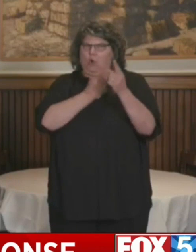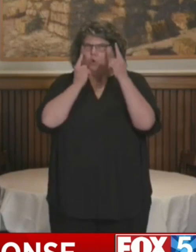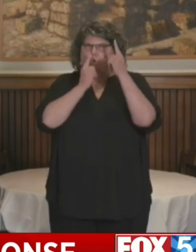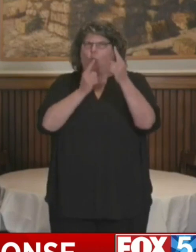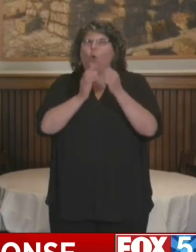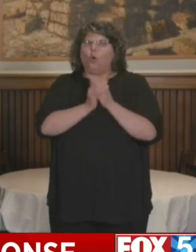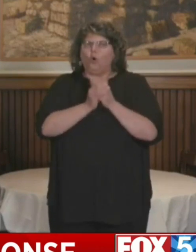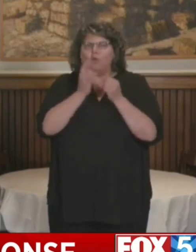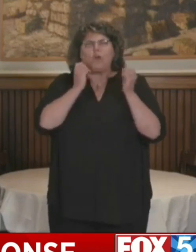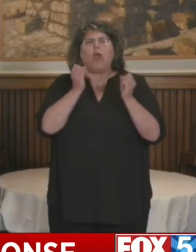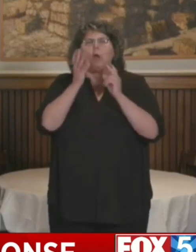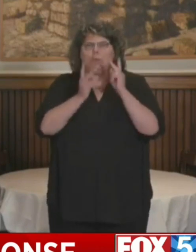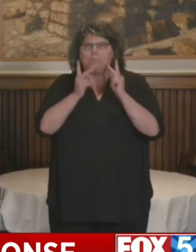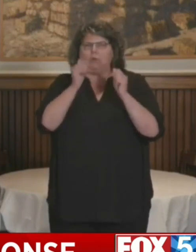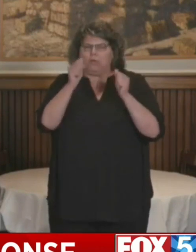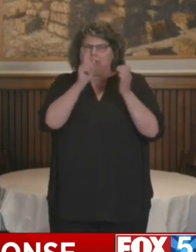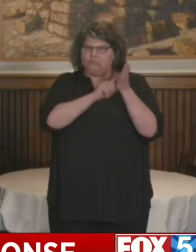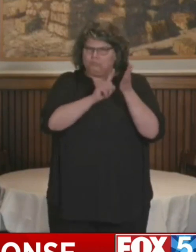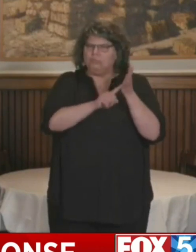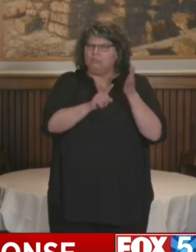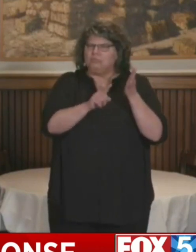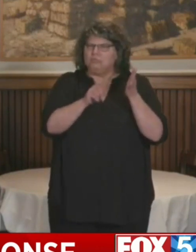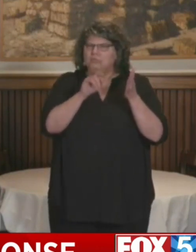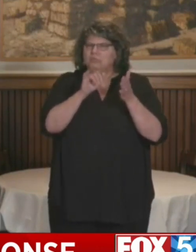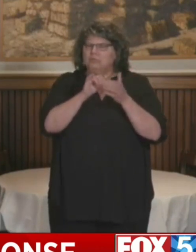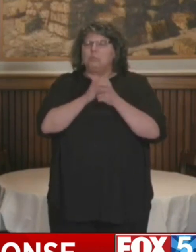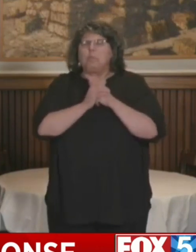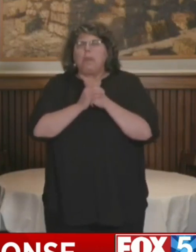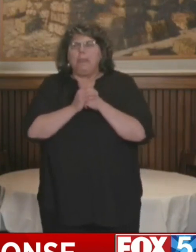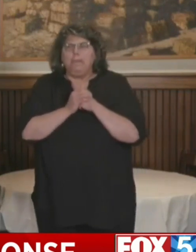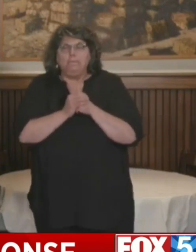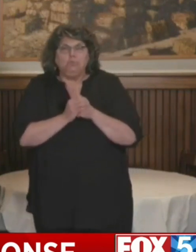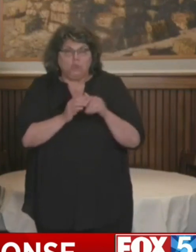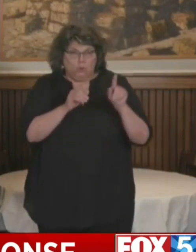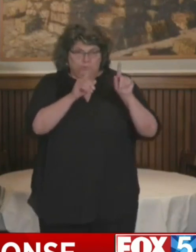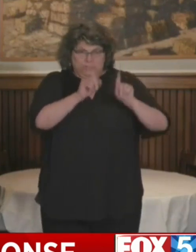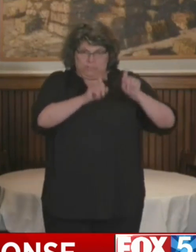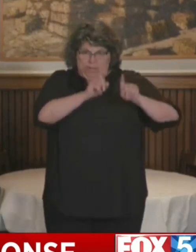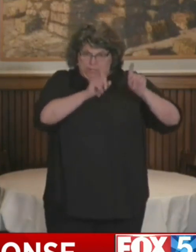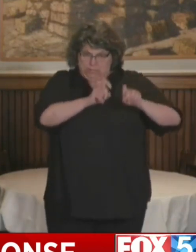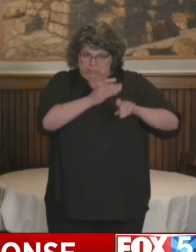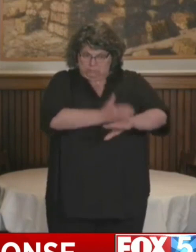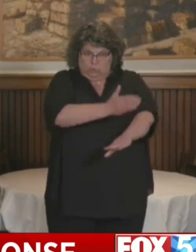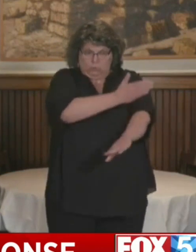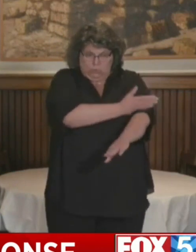HAS ULTIMATELY NEEDY THAT 10,000 ALL IN TERMS OF THE TOTAL NUMBERS. THAT WILL WILL